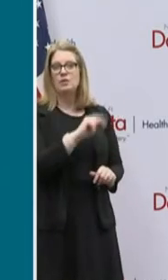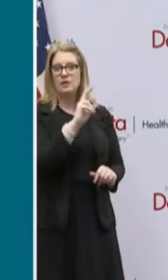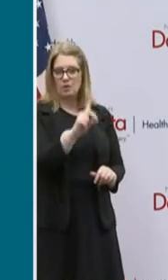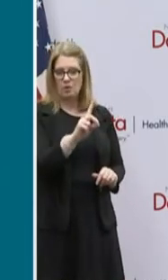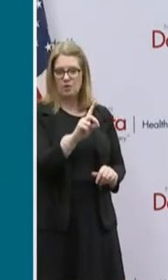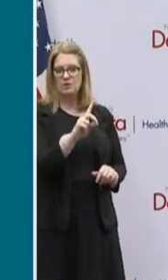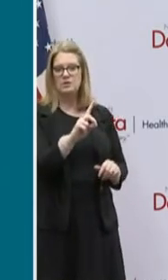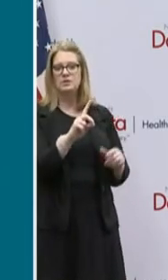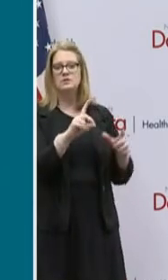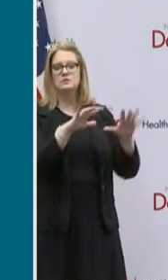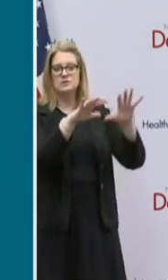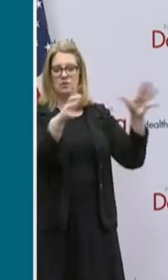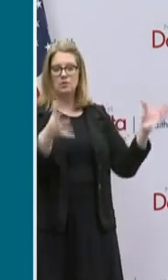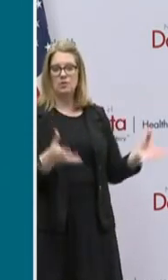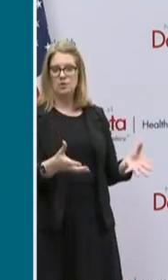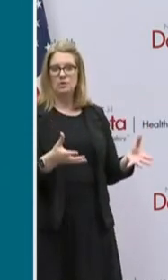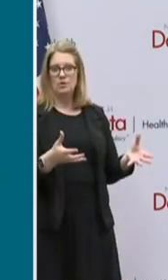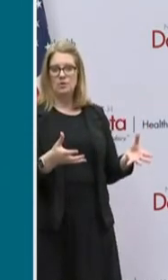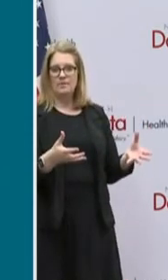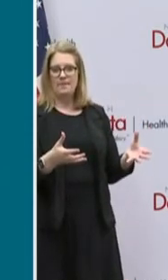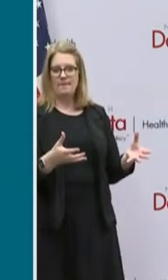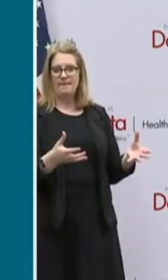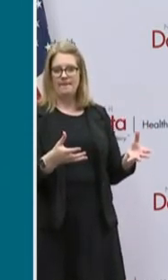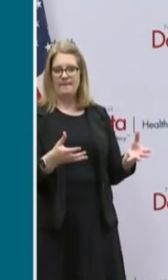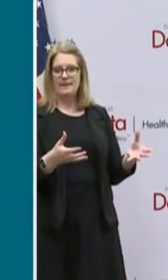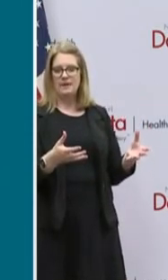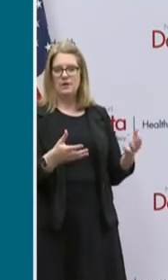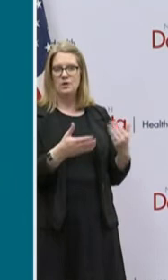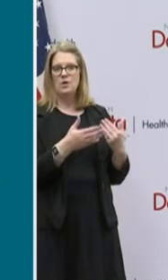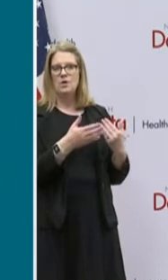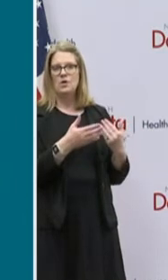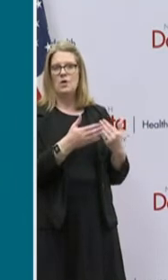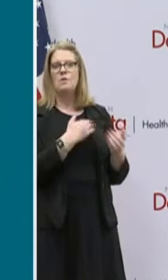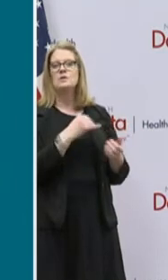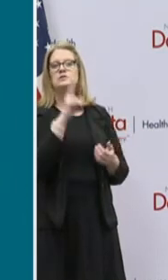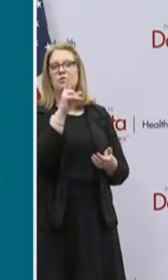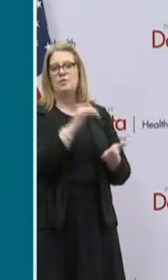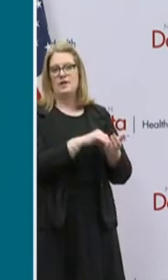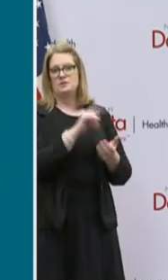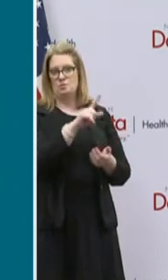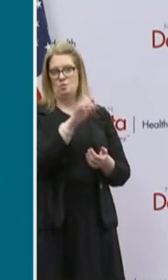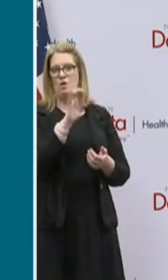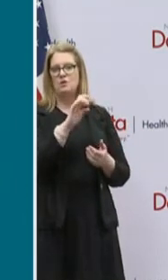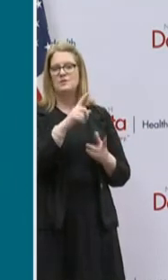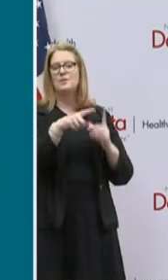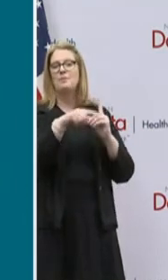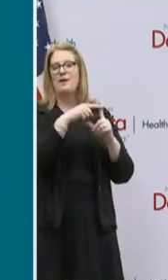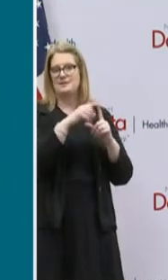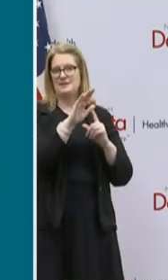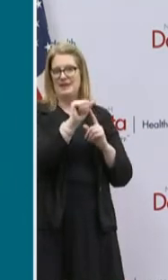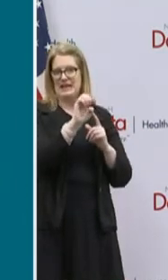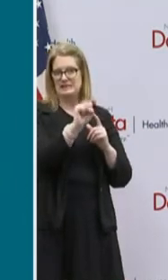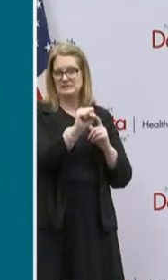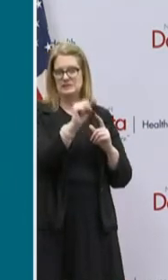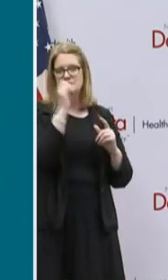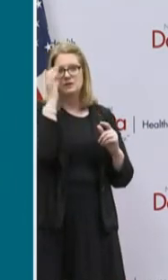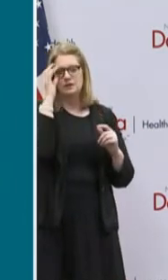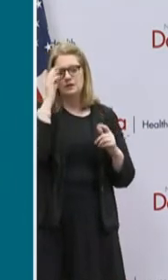WE ALSO NOW HAVE TESTED 59,200 UNIQUE NORTH DAKOTAANS, WHICH HAS RESULTED IN AN OVERALL AMOUNT OF ALMOST 2100 POSITIVE